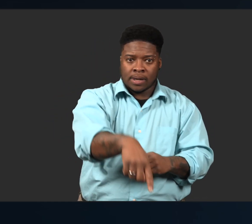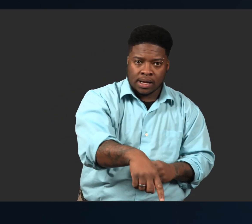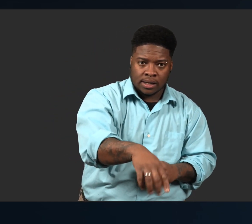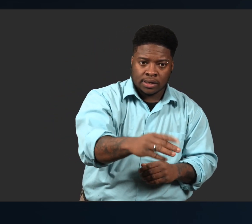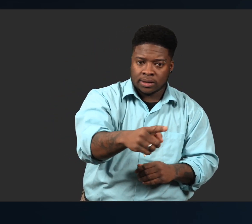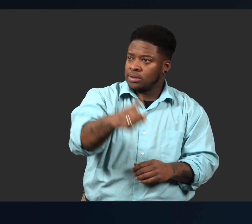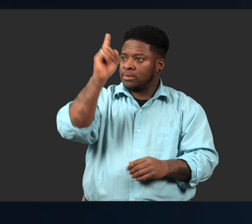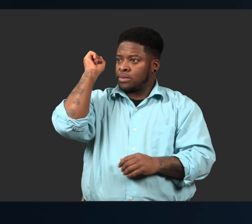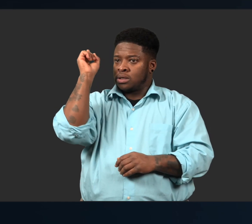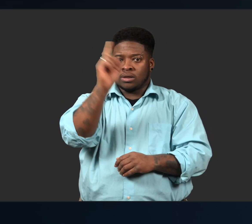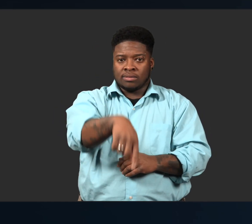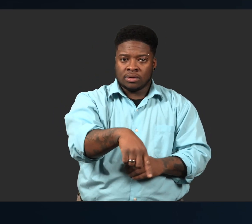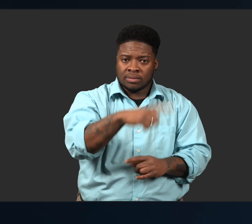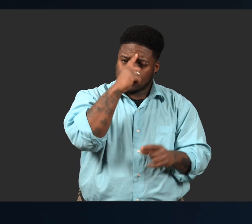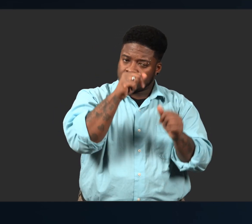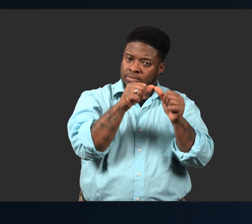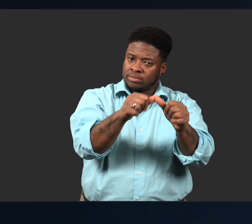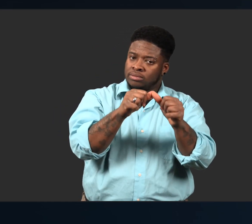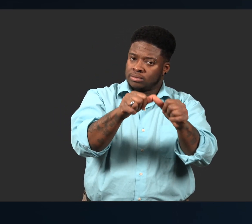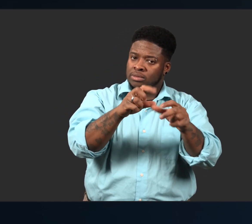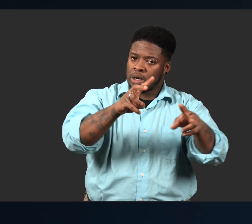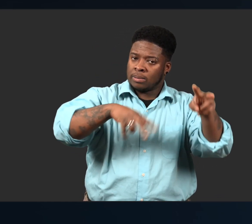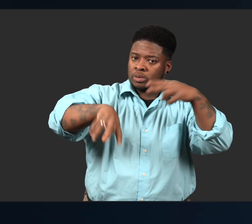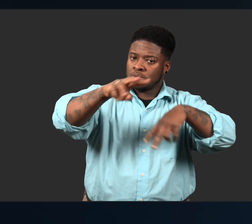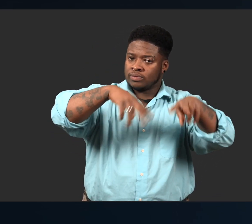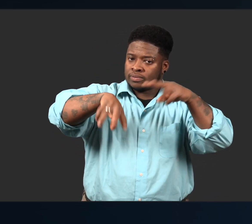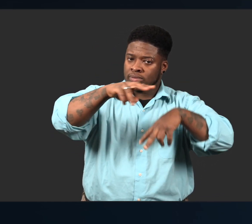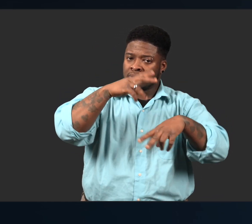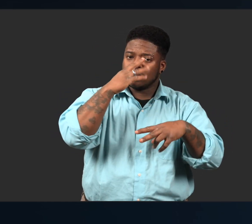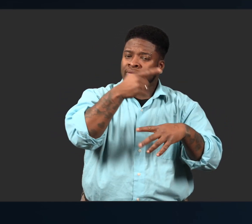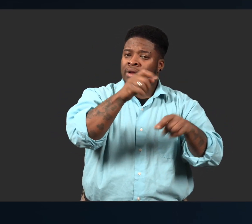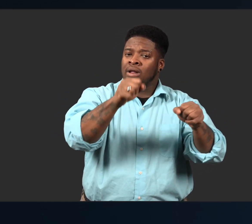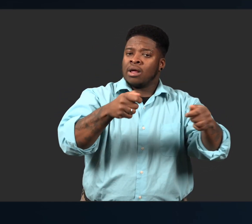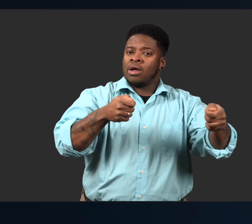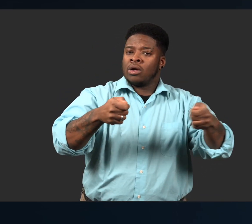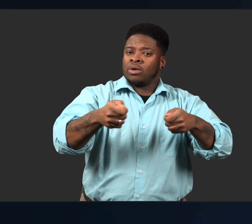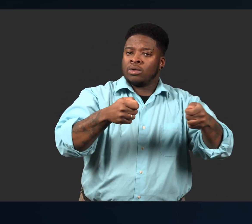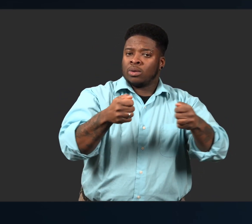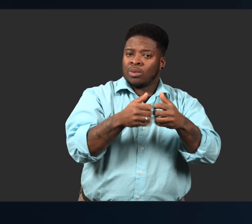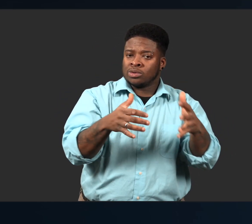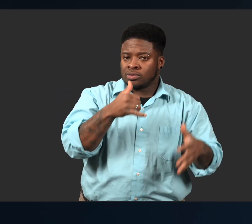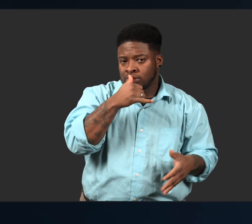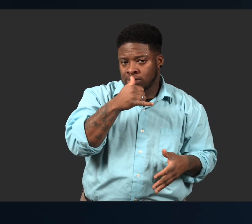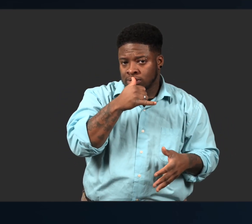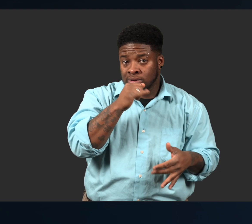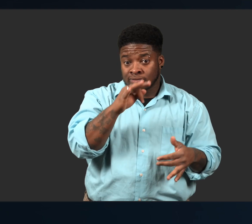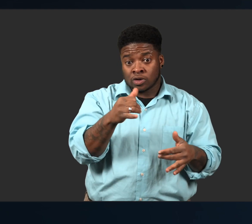They're repeatedly allowed this privilege, as staff monitor their behavior to see whether they're able to control the urge to drink.